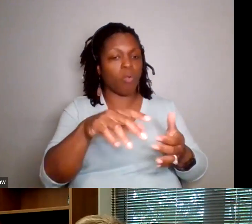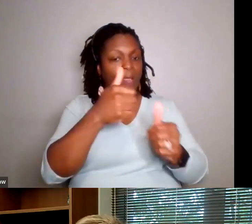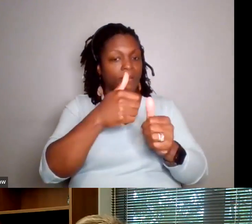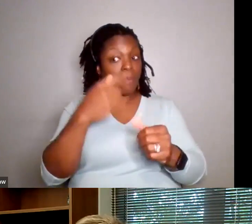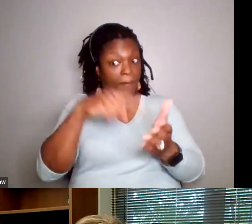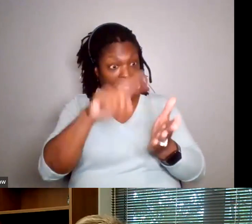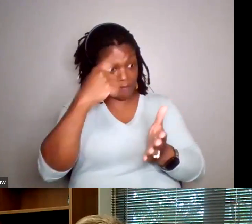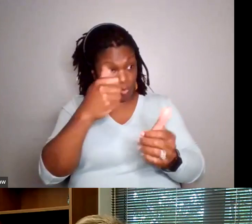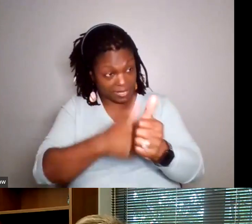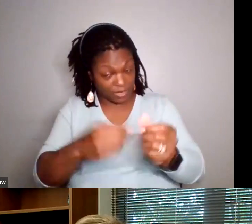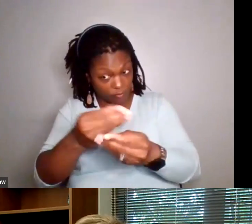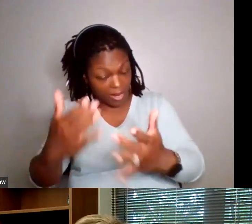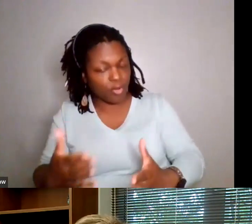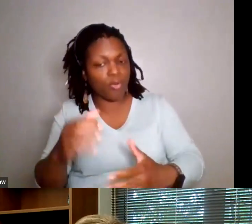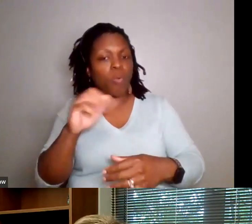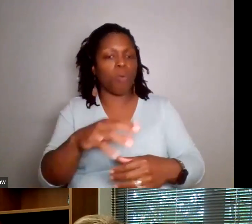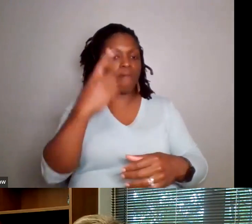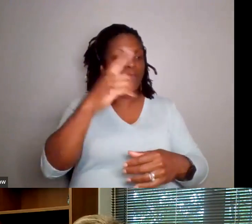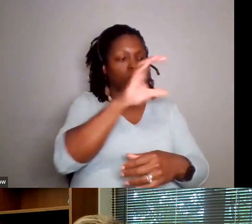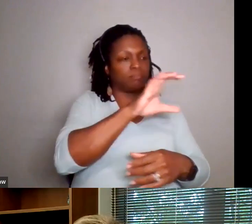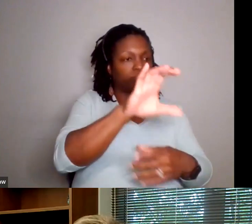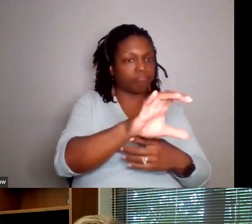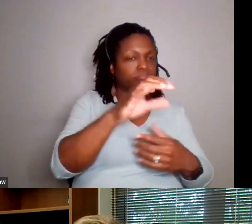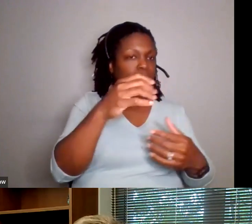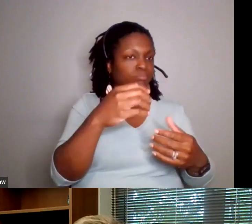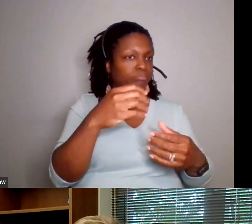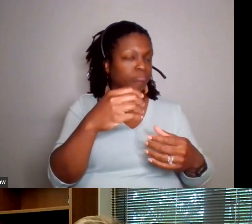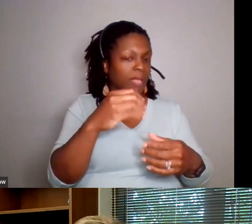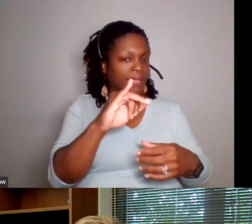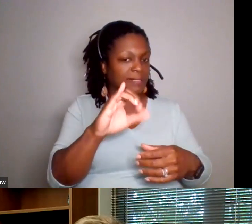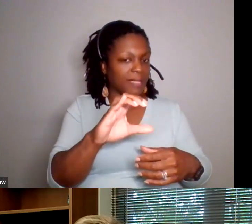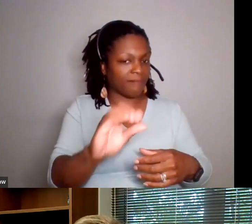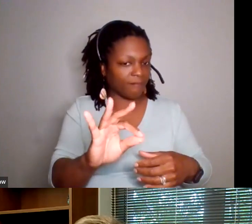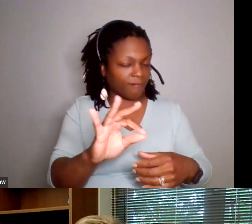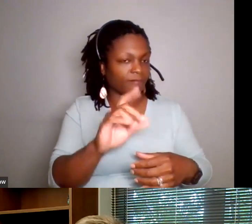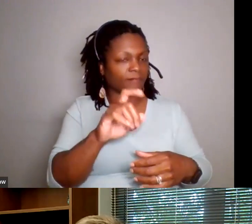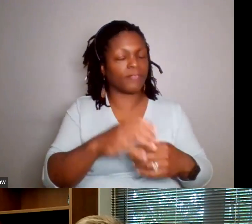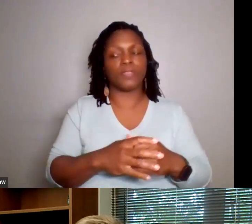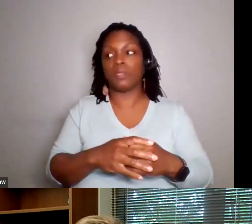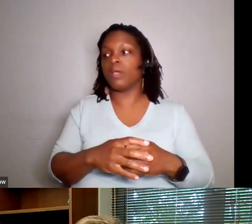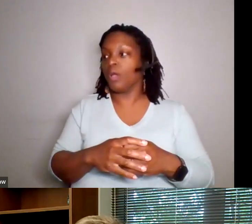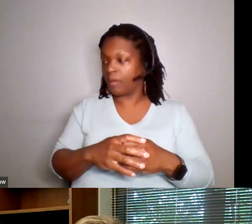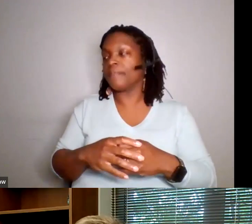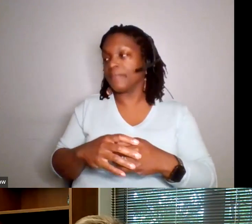Sure. So the the Icf providers received a a one time payment.